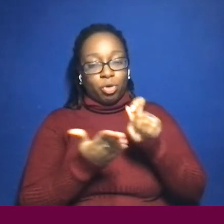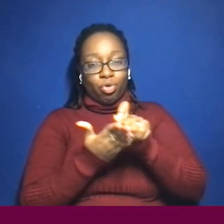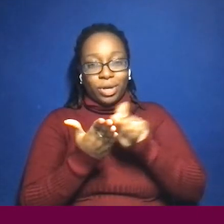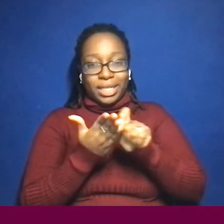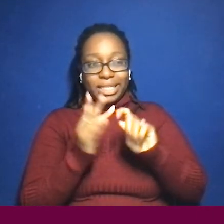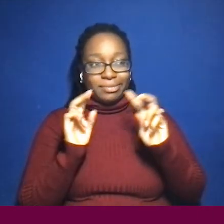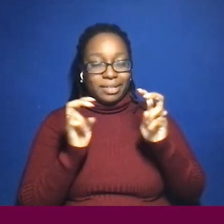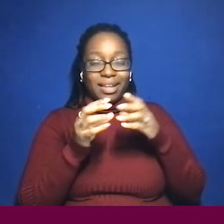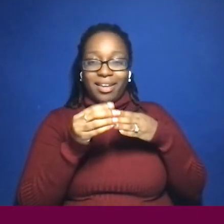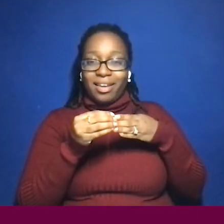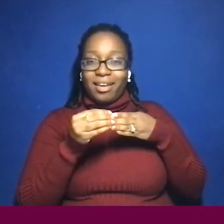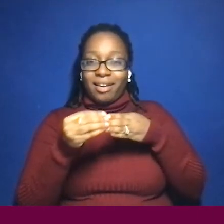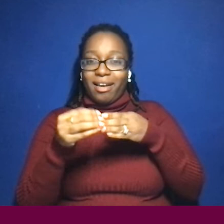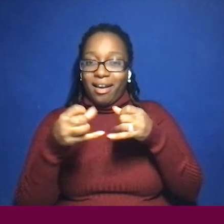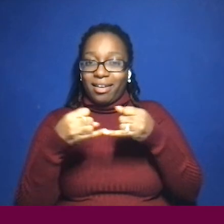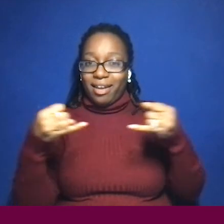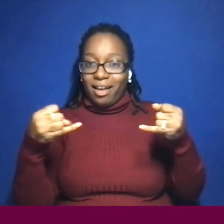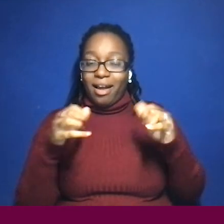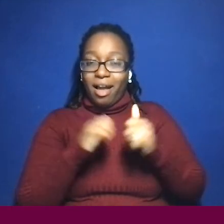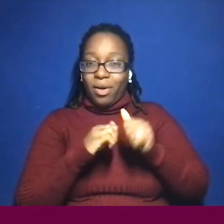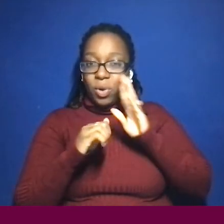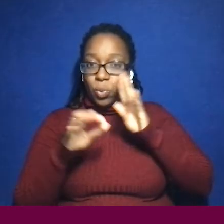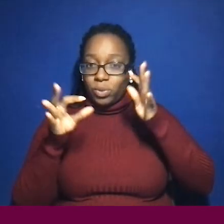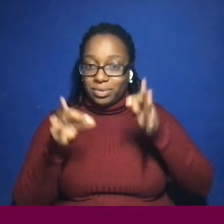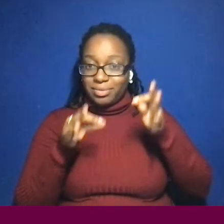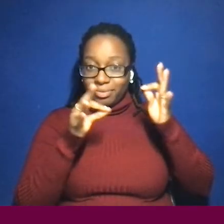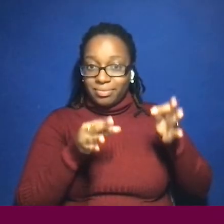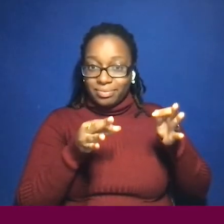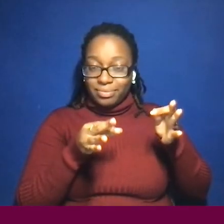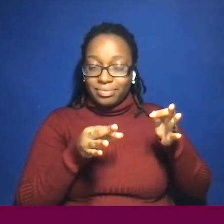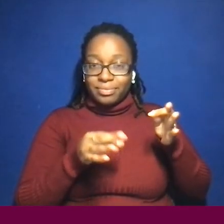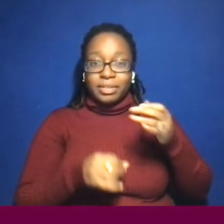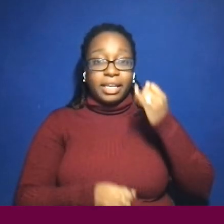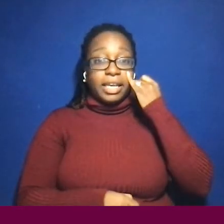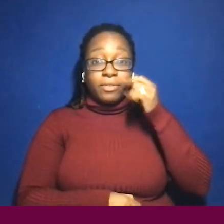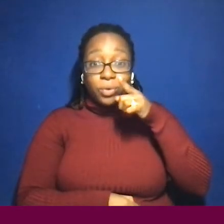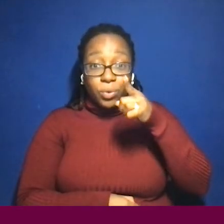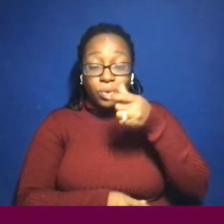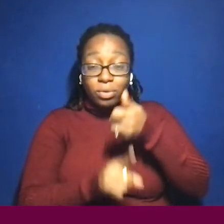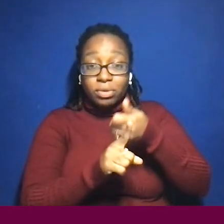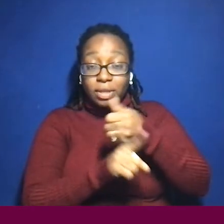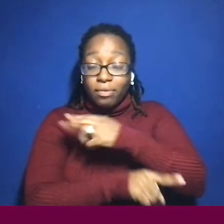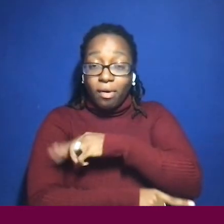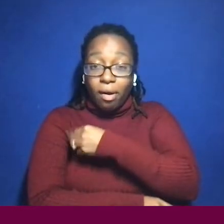guidelines on how you would make those decisions, if you being a hospital or a hospital staff,